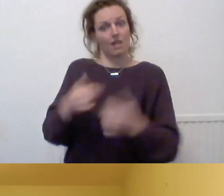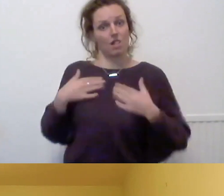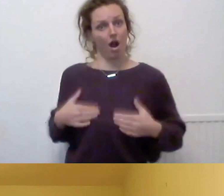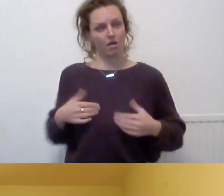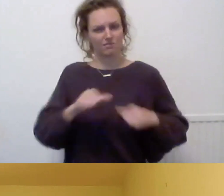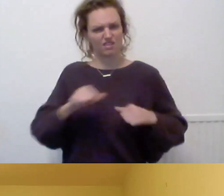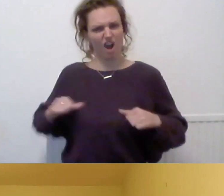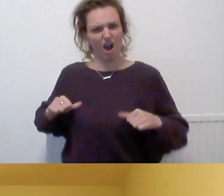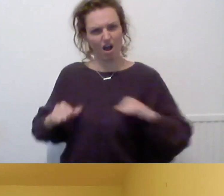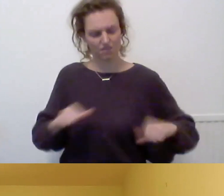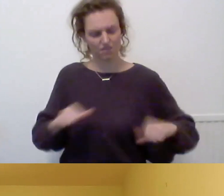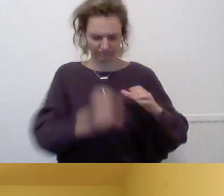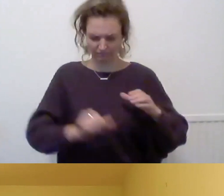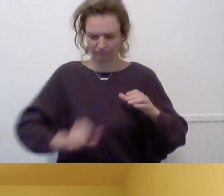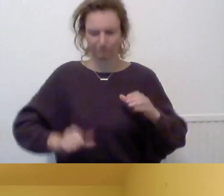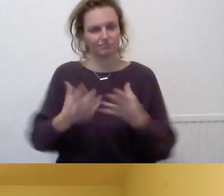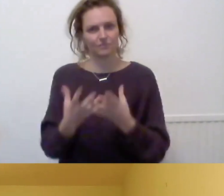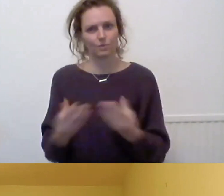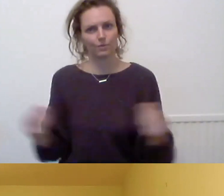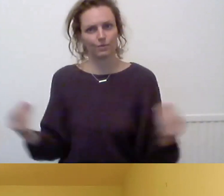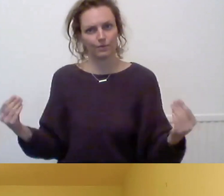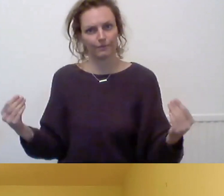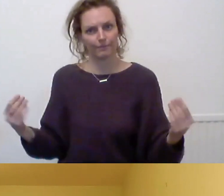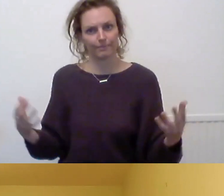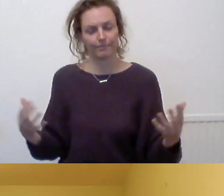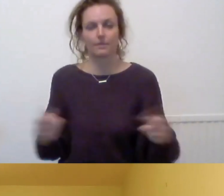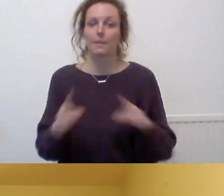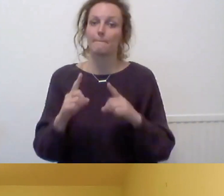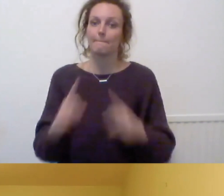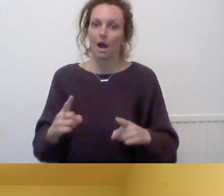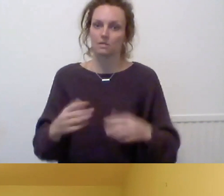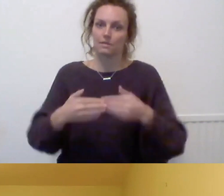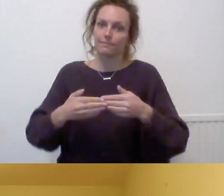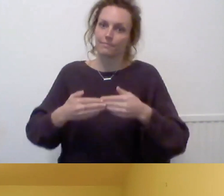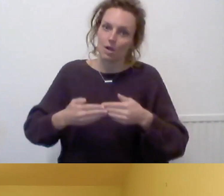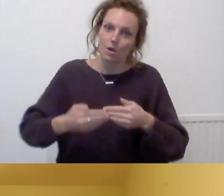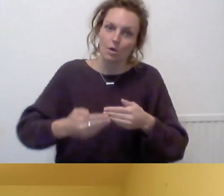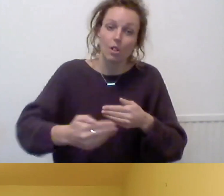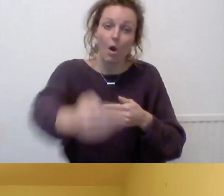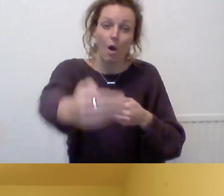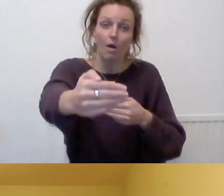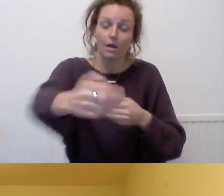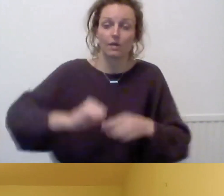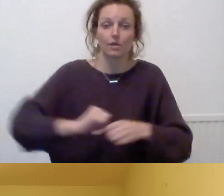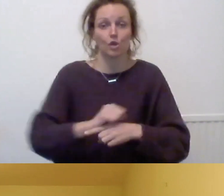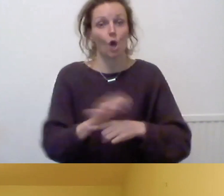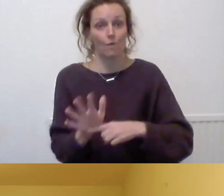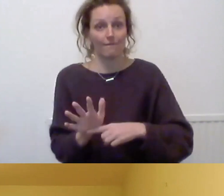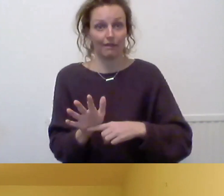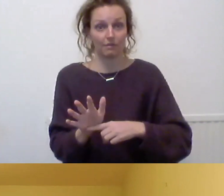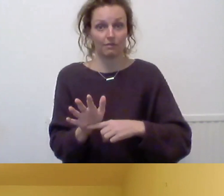The qualia of long COVID are quite significant. And the major symptom